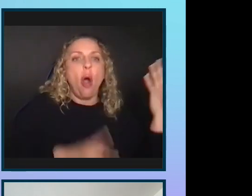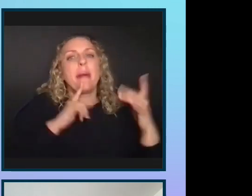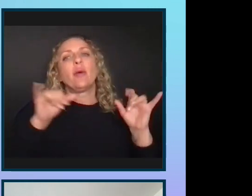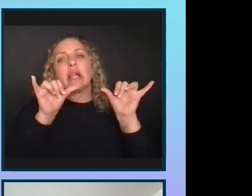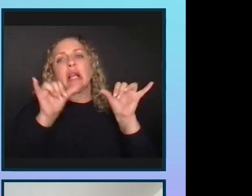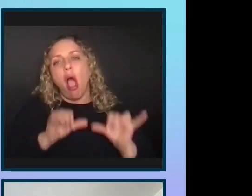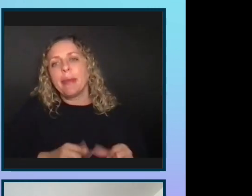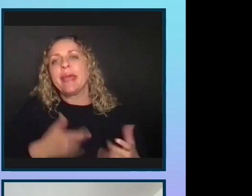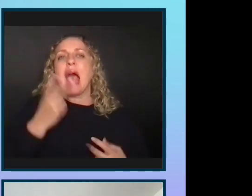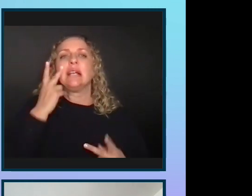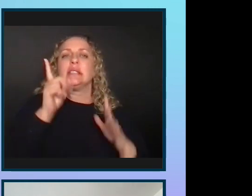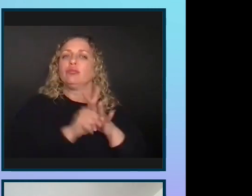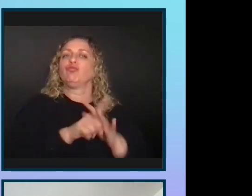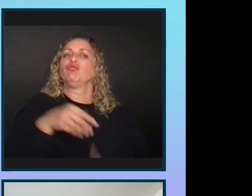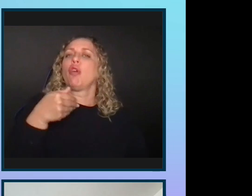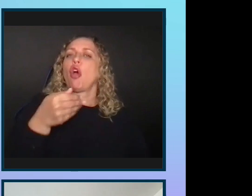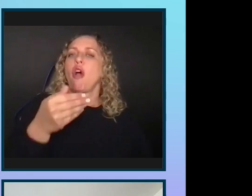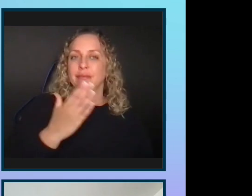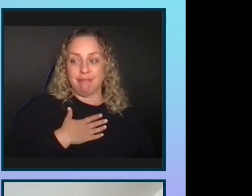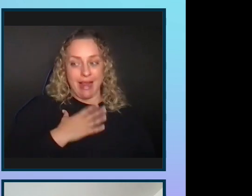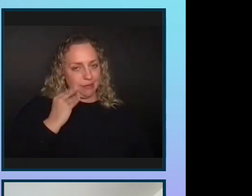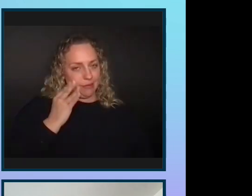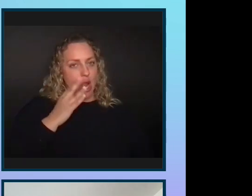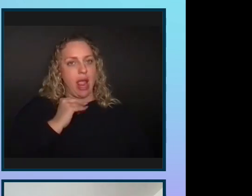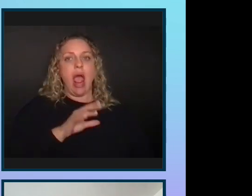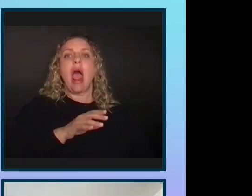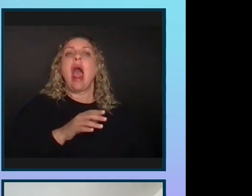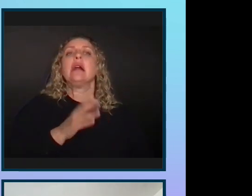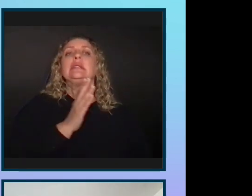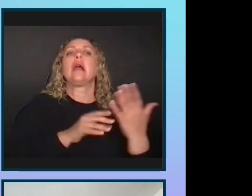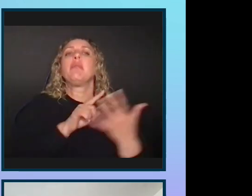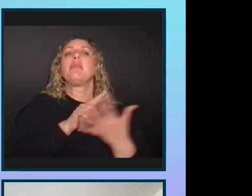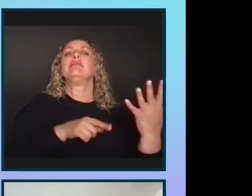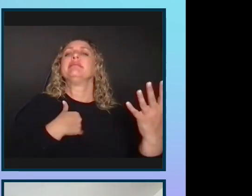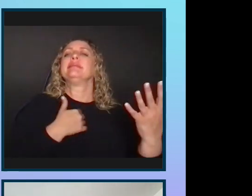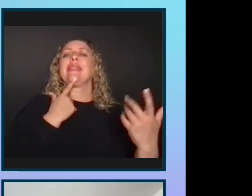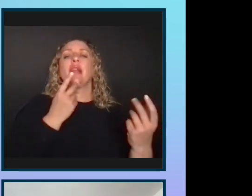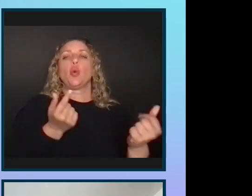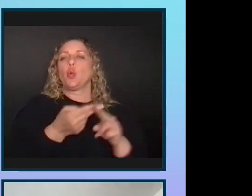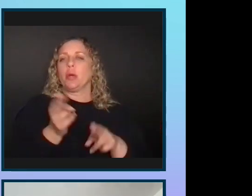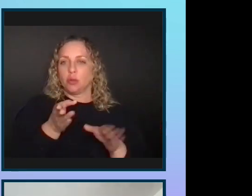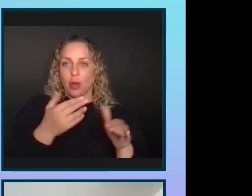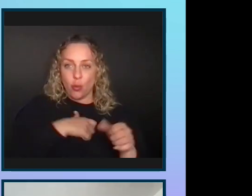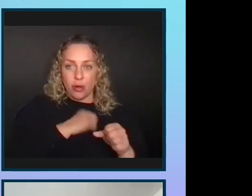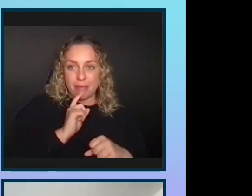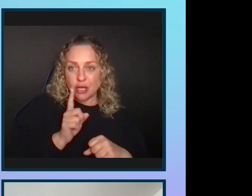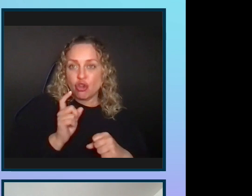I see come often in my experiences and are some of, I think the quickest ways that we can make sure our content is accessible